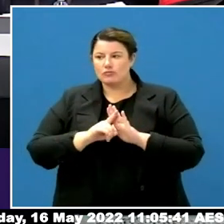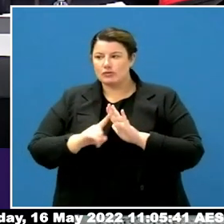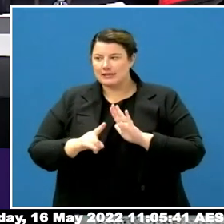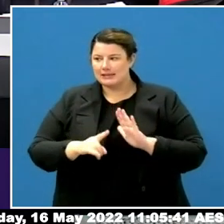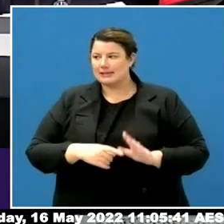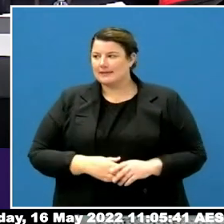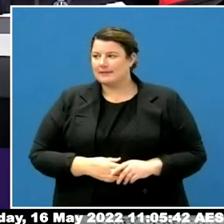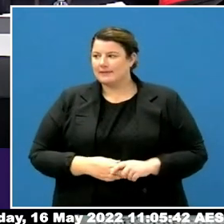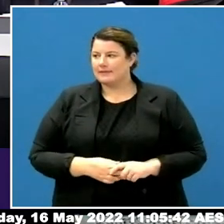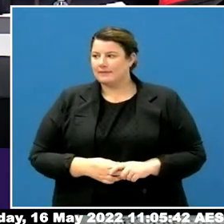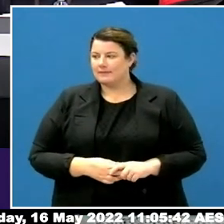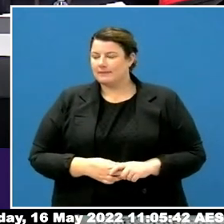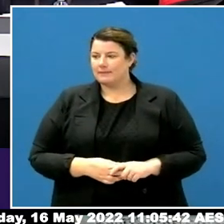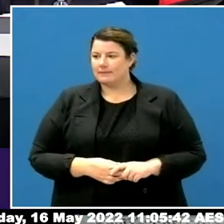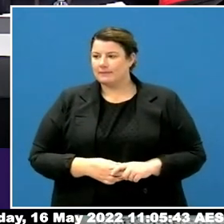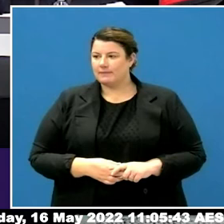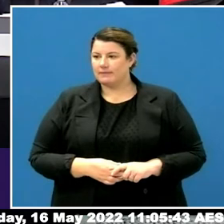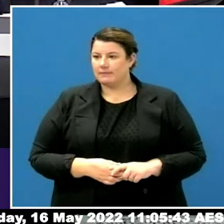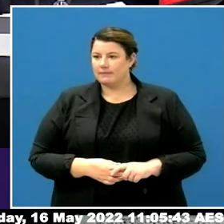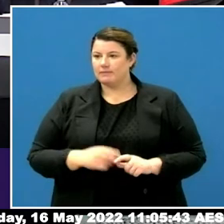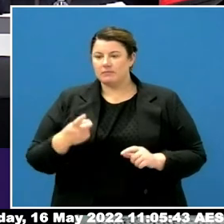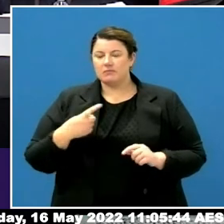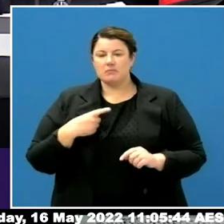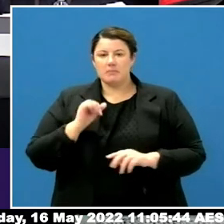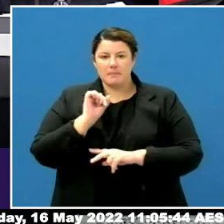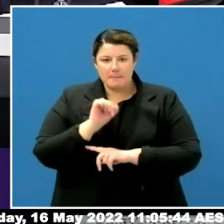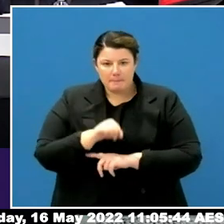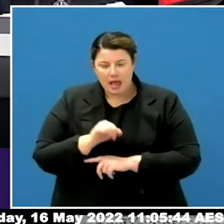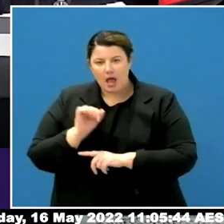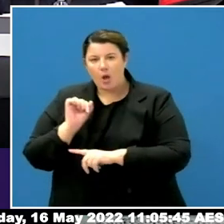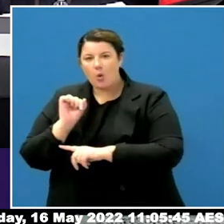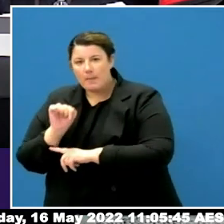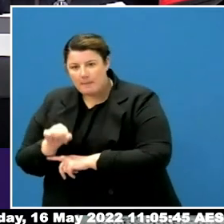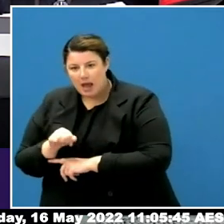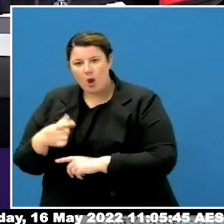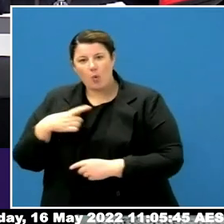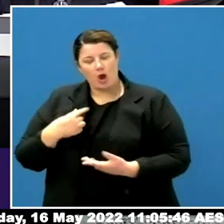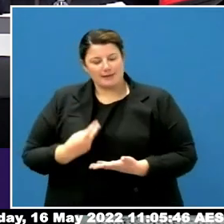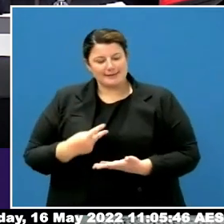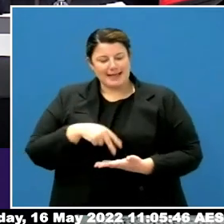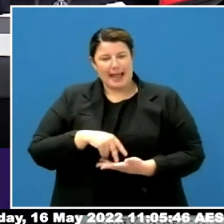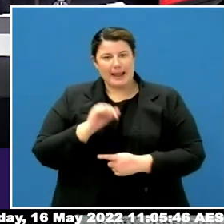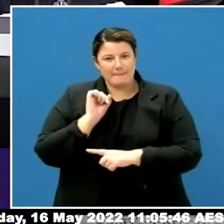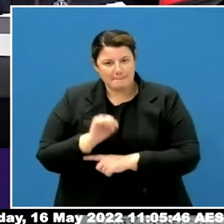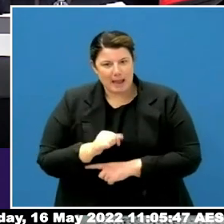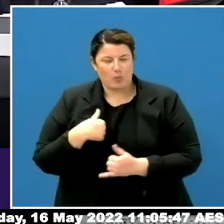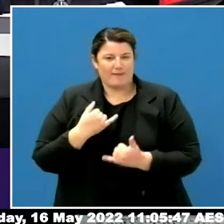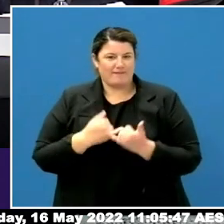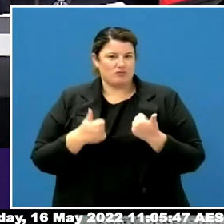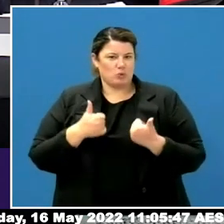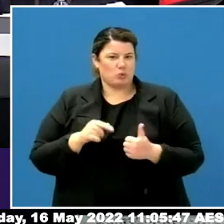can, do so and they bow, and that is because they are very good at bowing, and they spend much of their professional lives doing that.